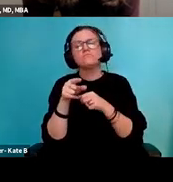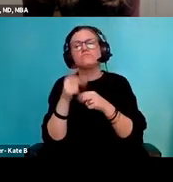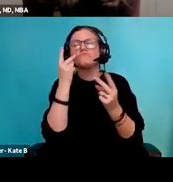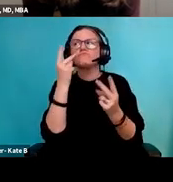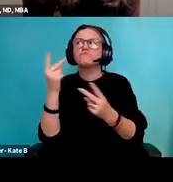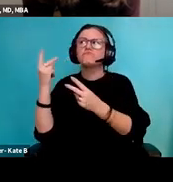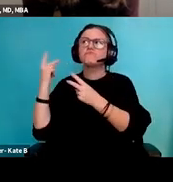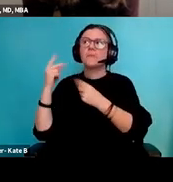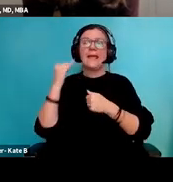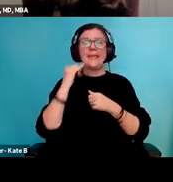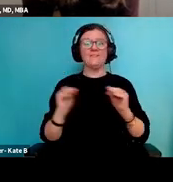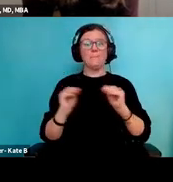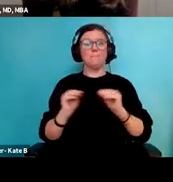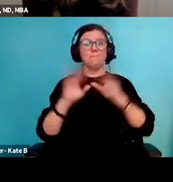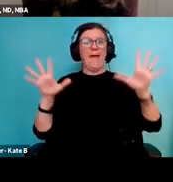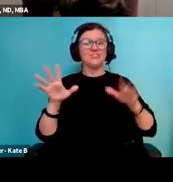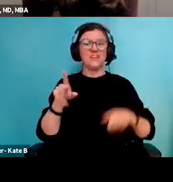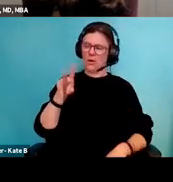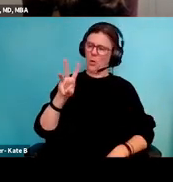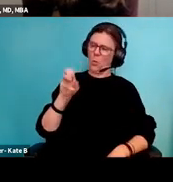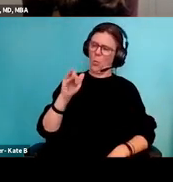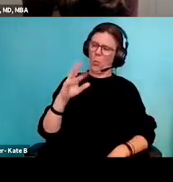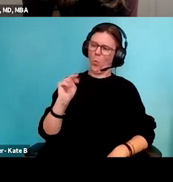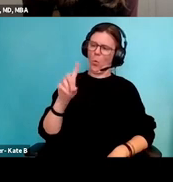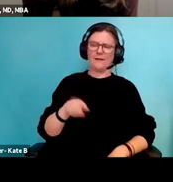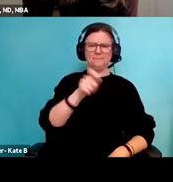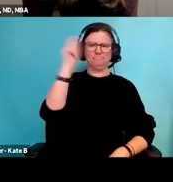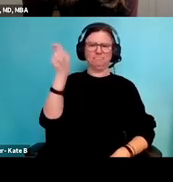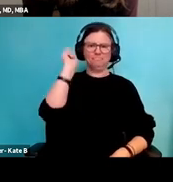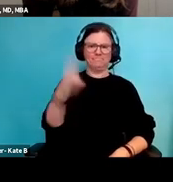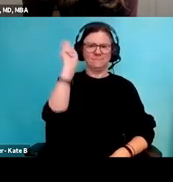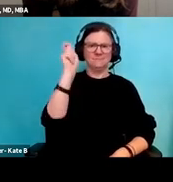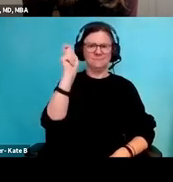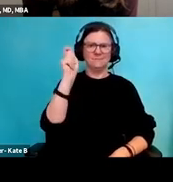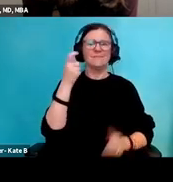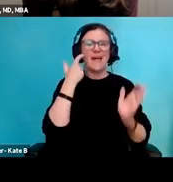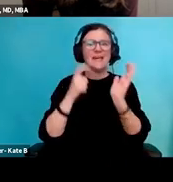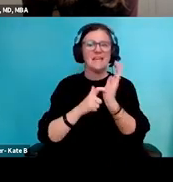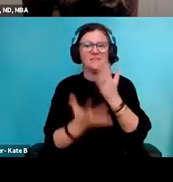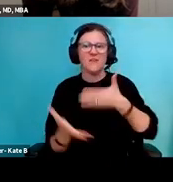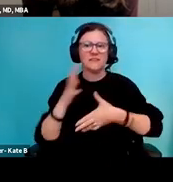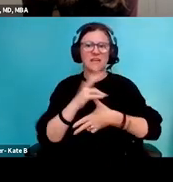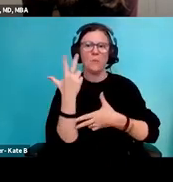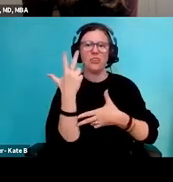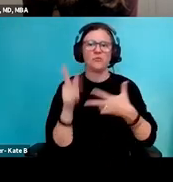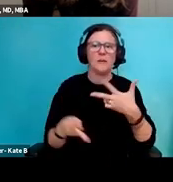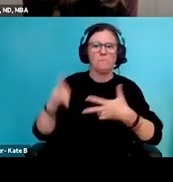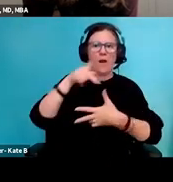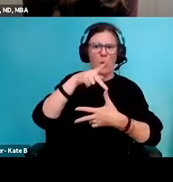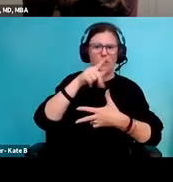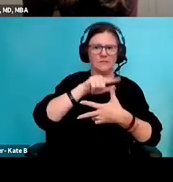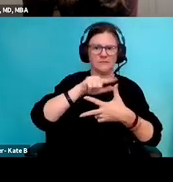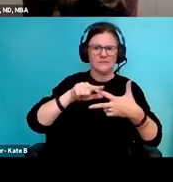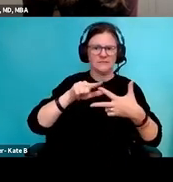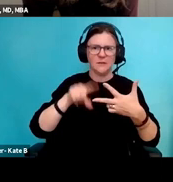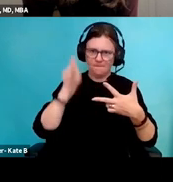a magic wand and, you know, identify the top three priorities that need to change in order